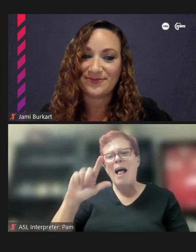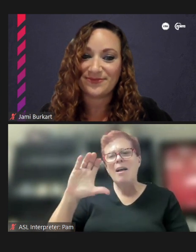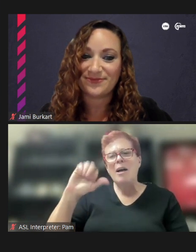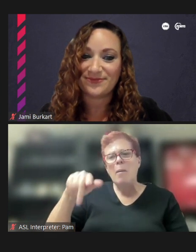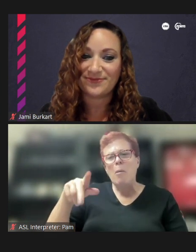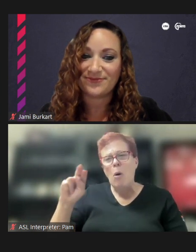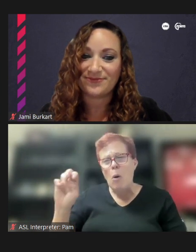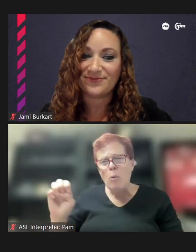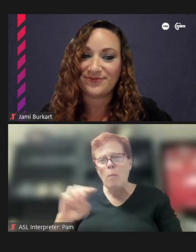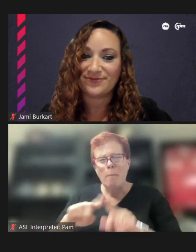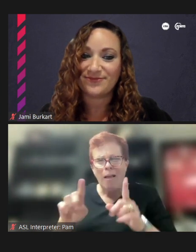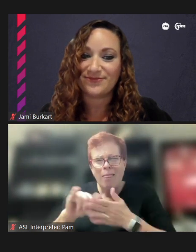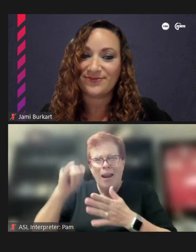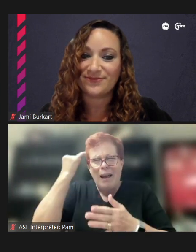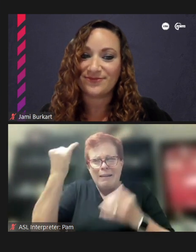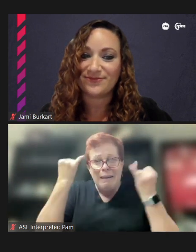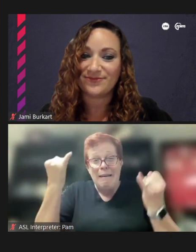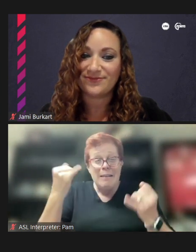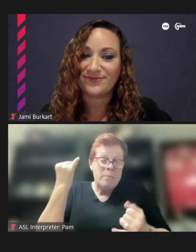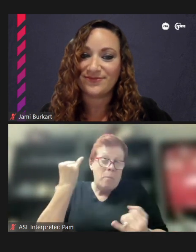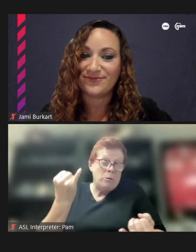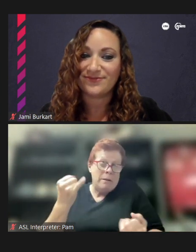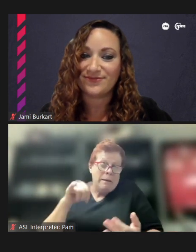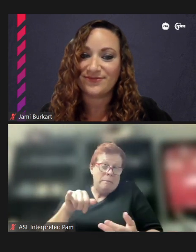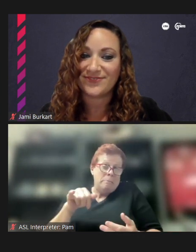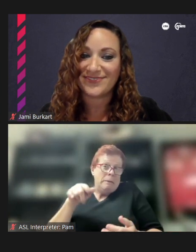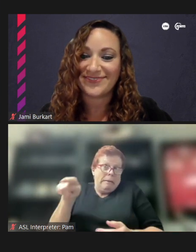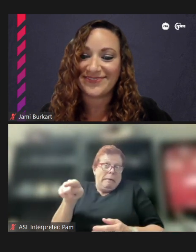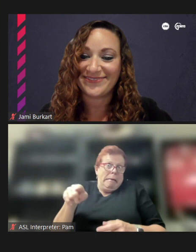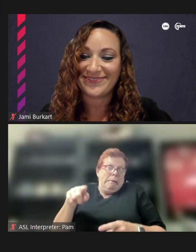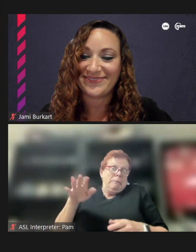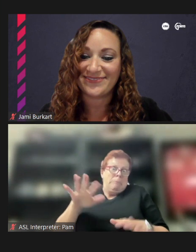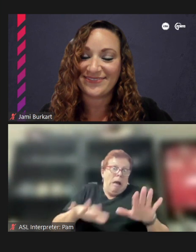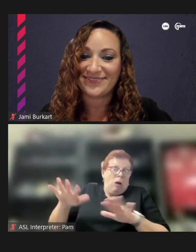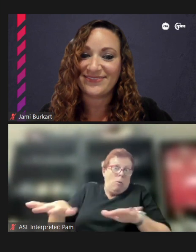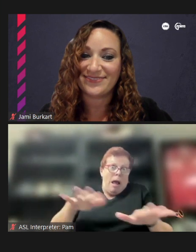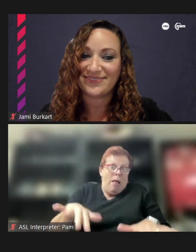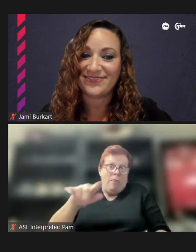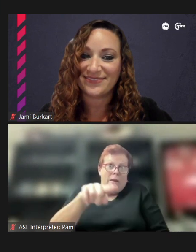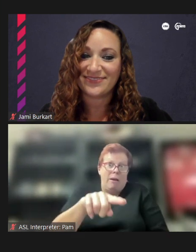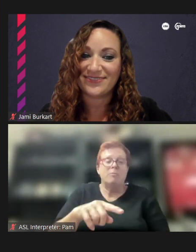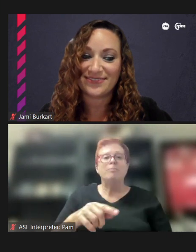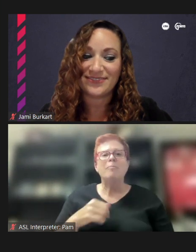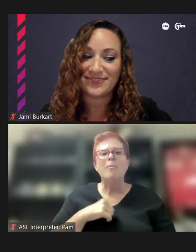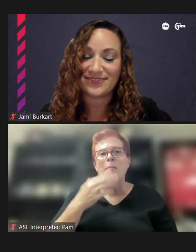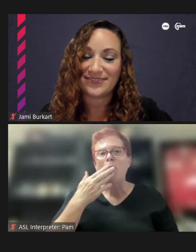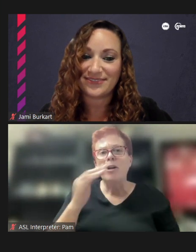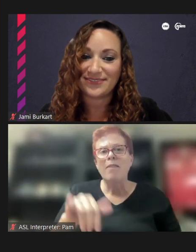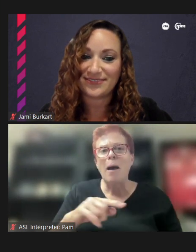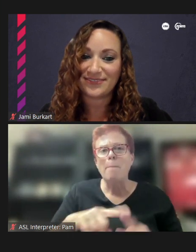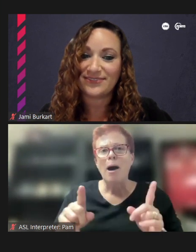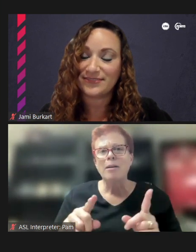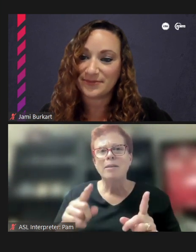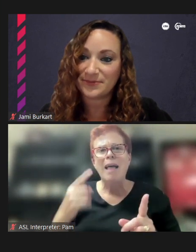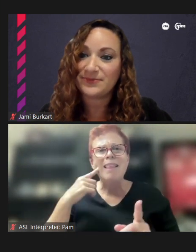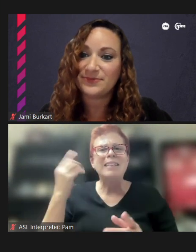was -- supposedly he was he was hanging around right there, but I'm not good at that but I think something with the music and that liveliness or a sense of again, the theater architecture.